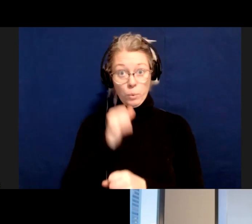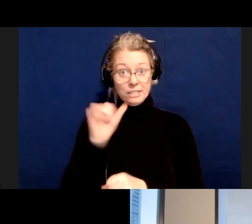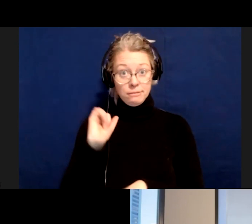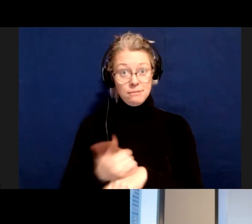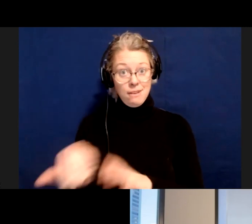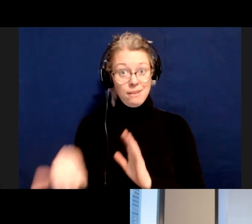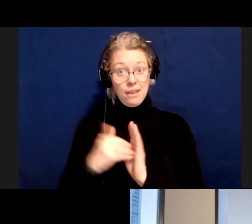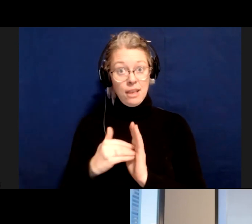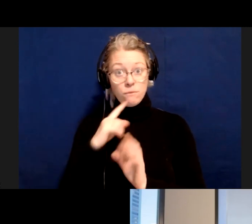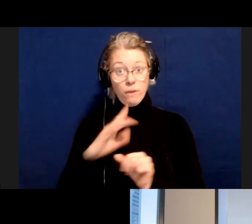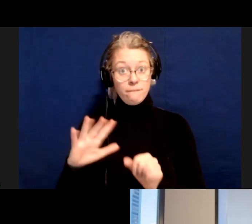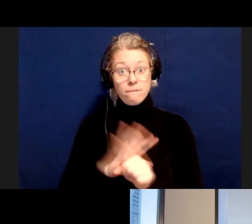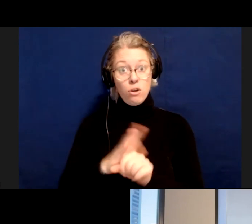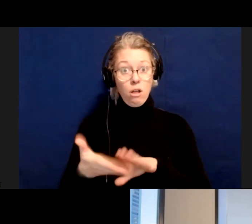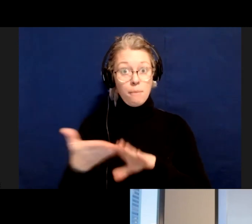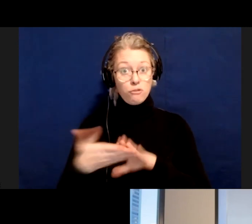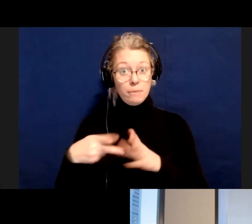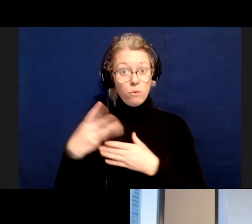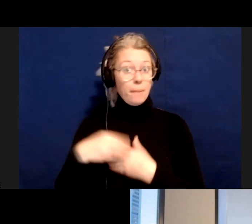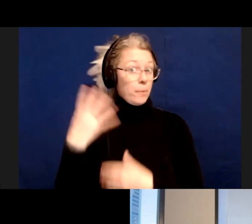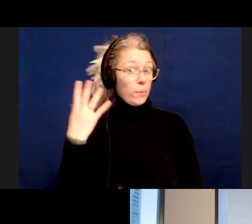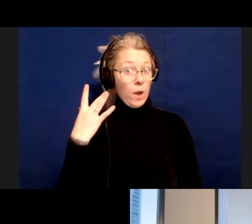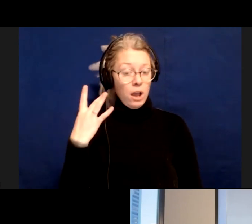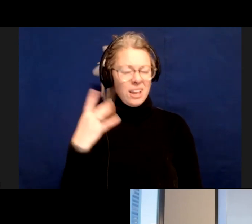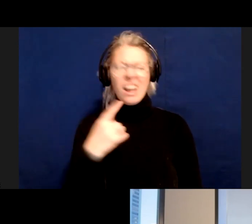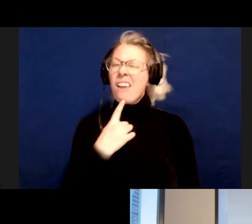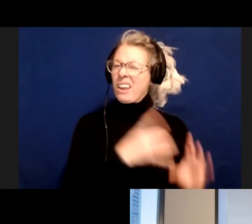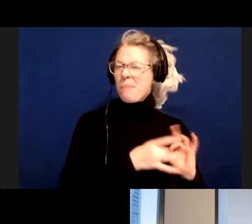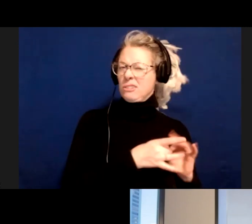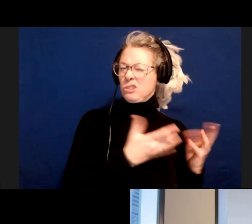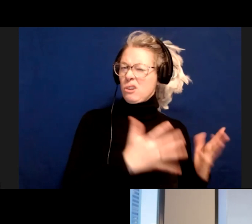the full operating program, and I think I referenced this, is we didn't feel we had